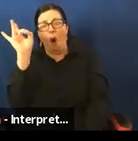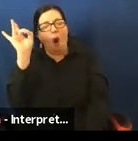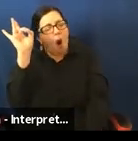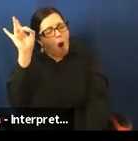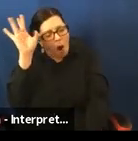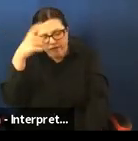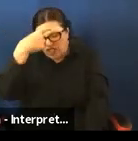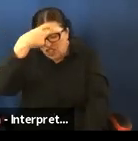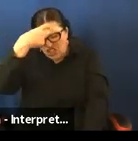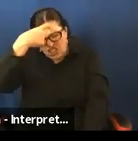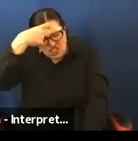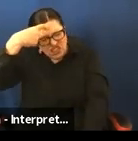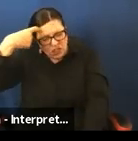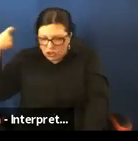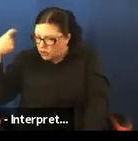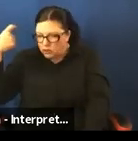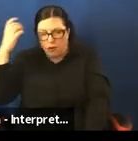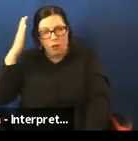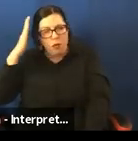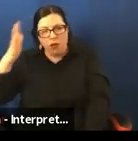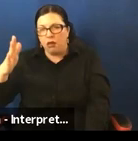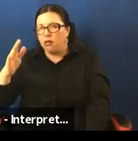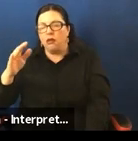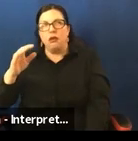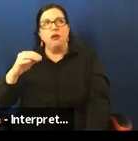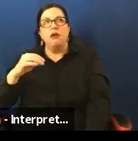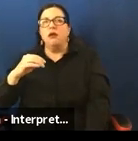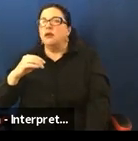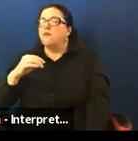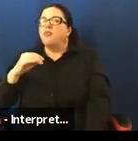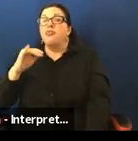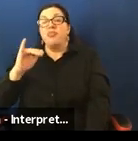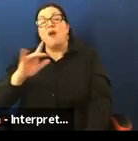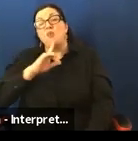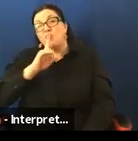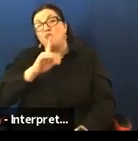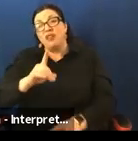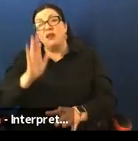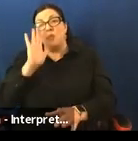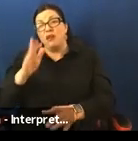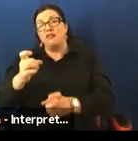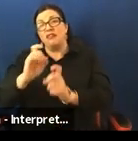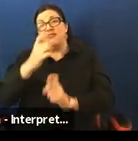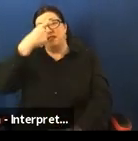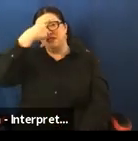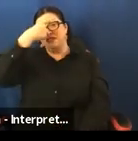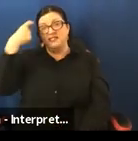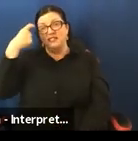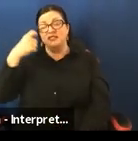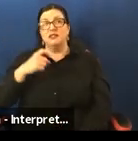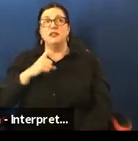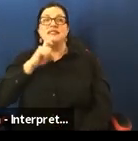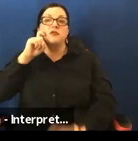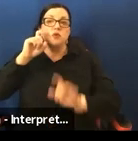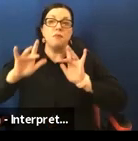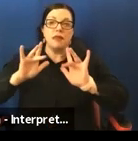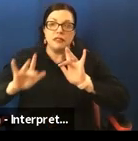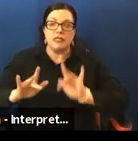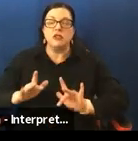Jason Williams: Absolutely it is. It is one of the most damaging situations because if you can imagine sexual abuse includes emotional abuse, physical abuse.